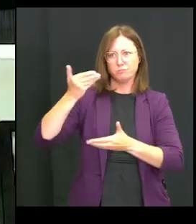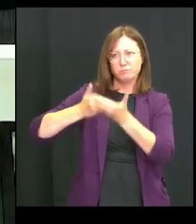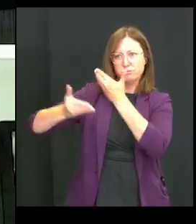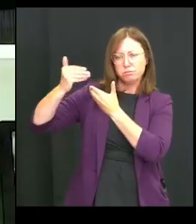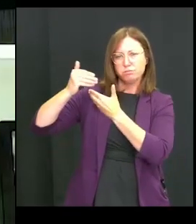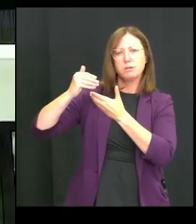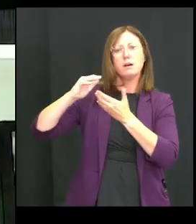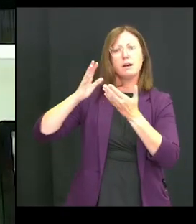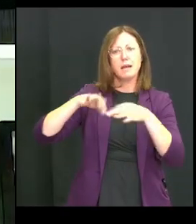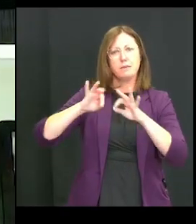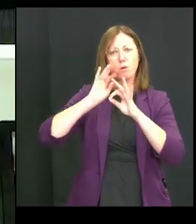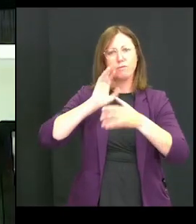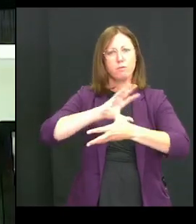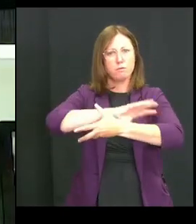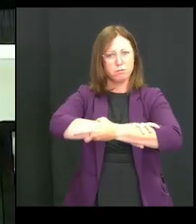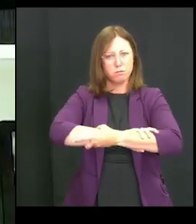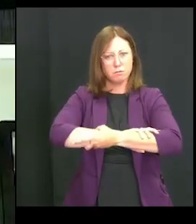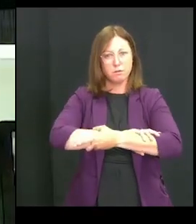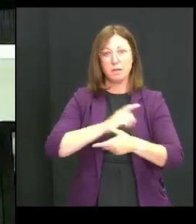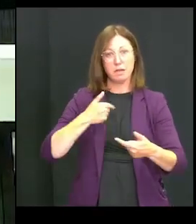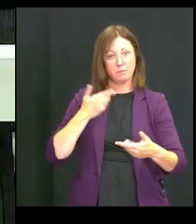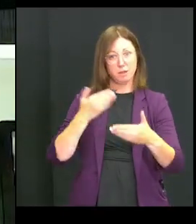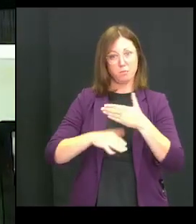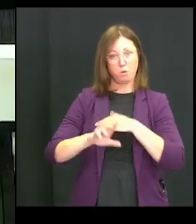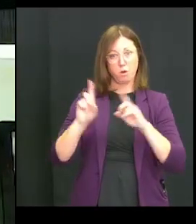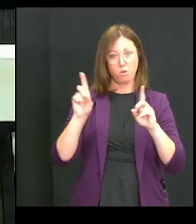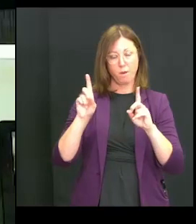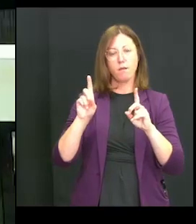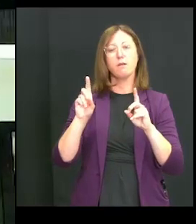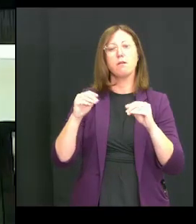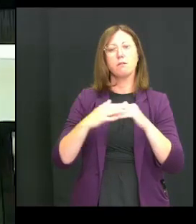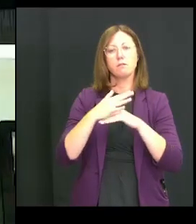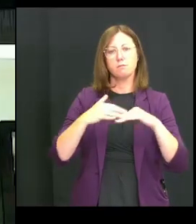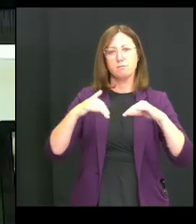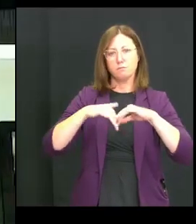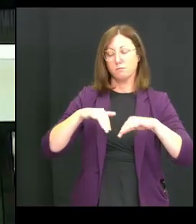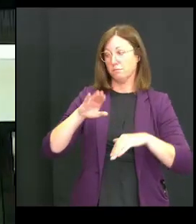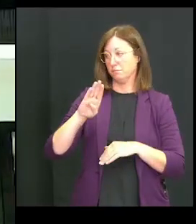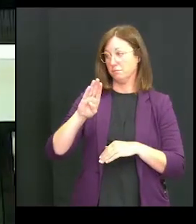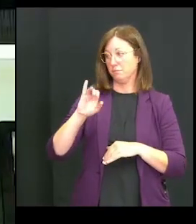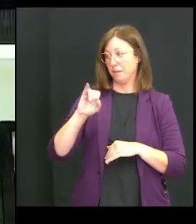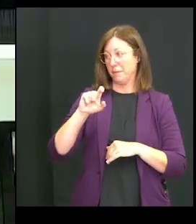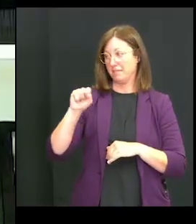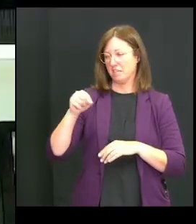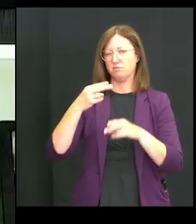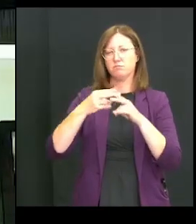The land upon which I was born was a traditional territory of the Bisset, known as Thompson, Manitoba.